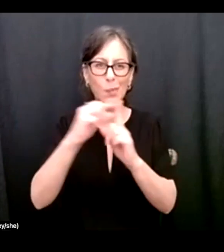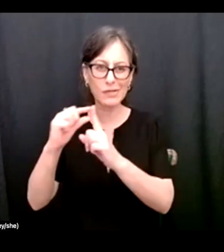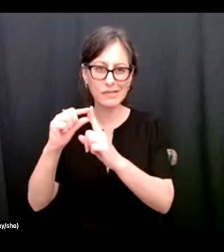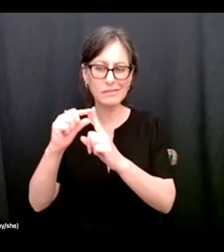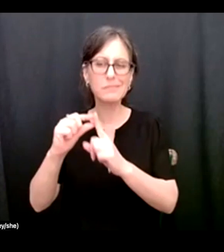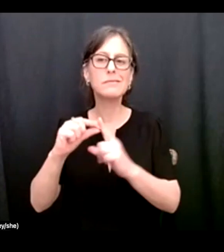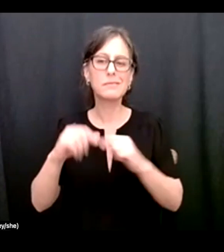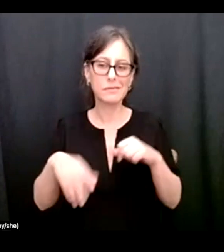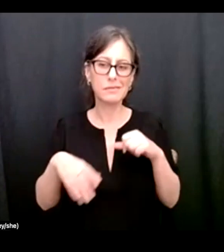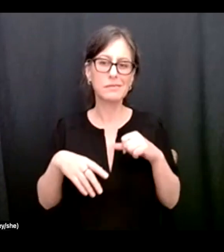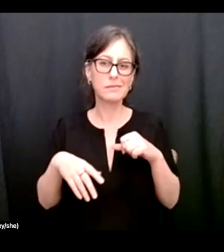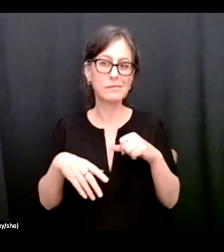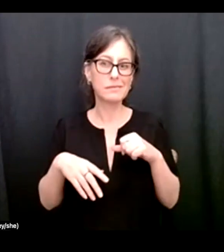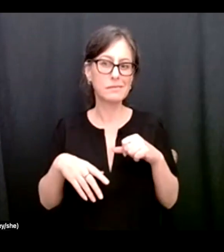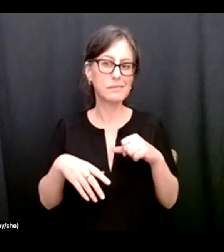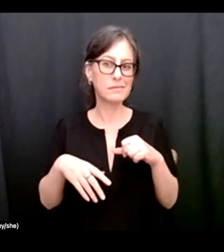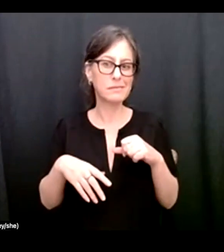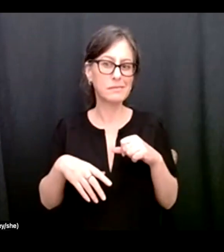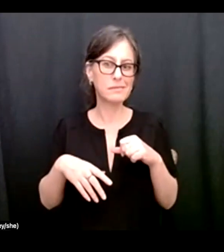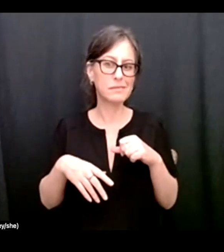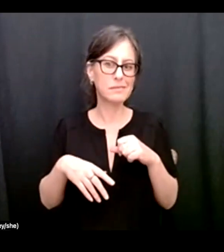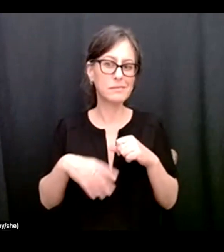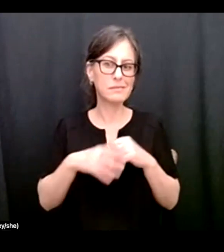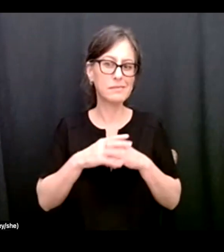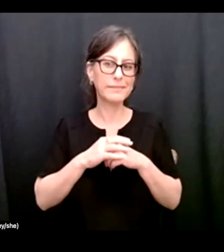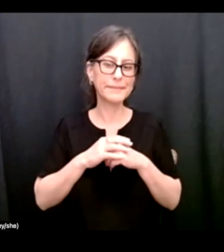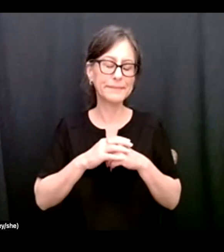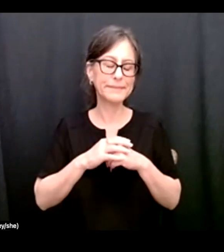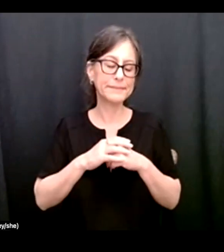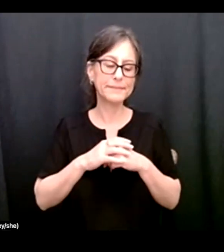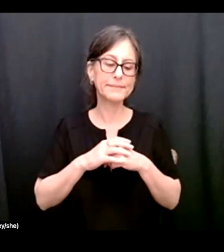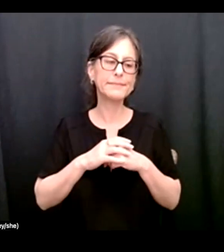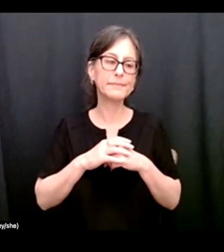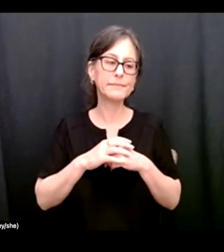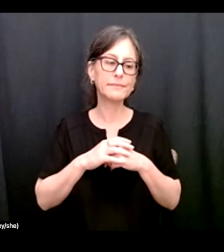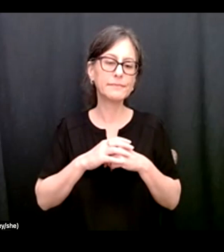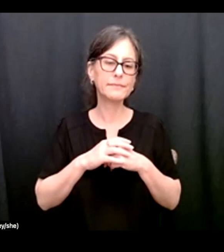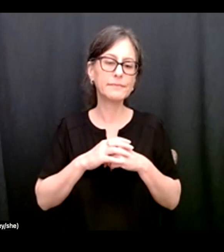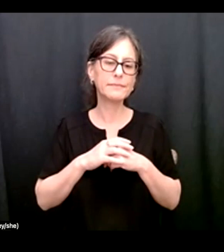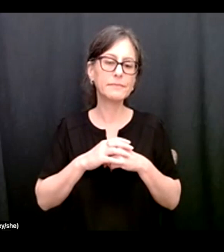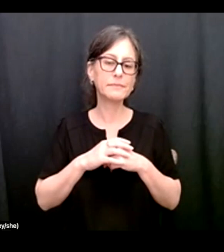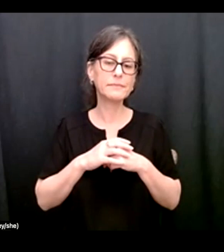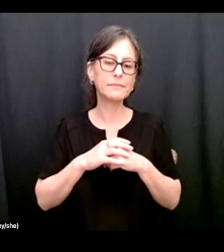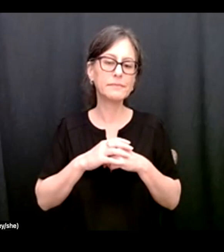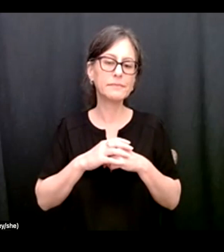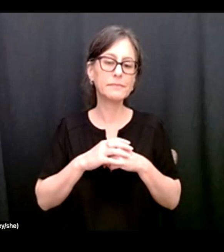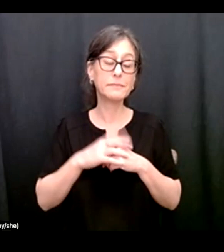And it kind of spans like, in his, in Keene’s book, Punks,